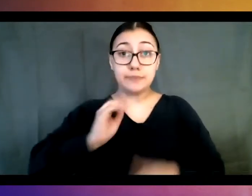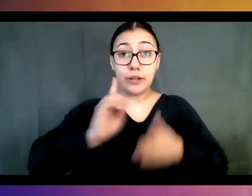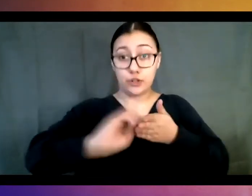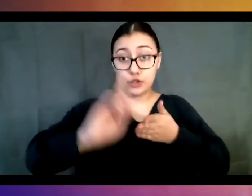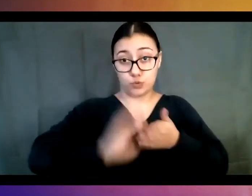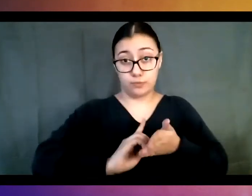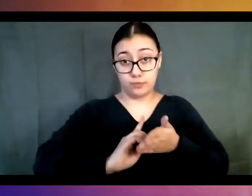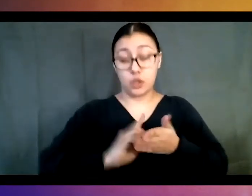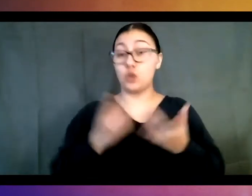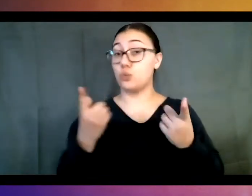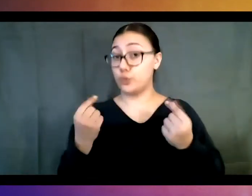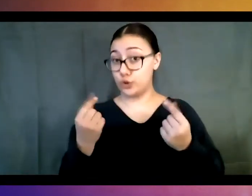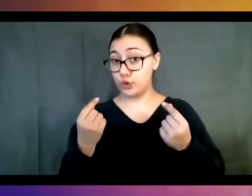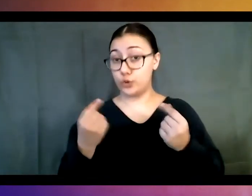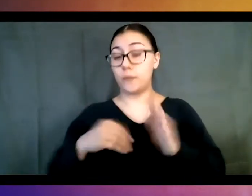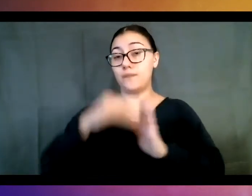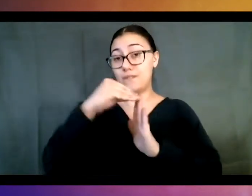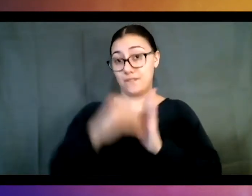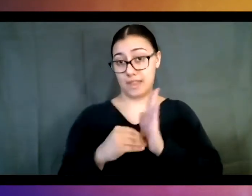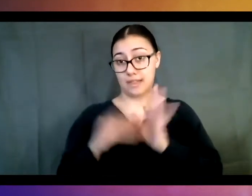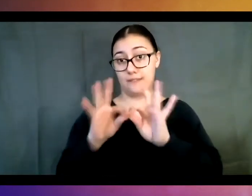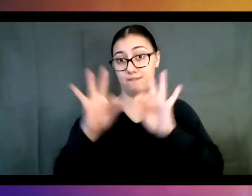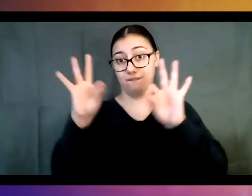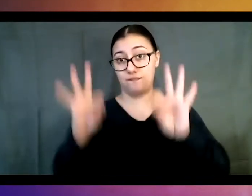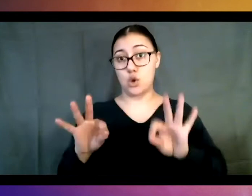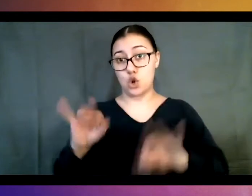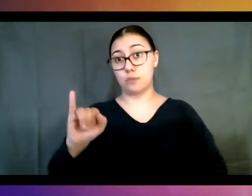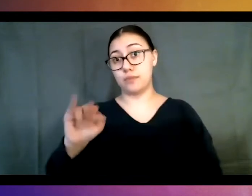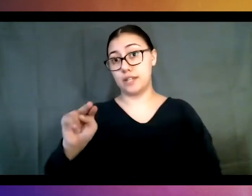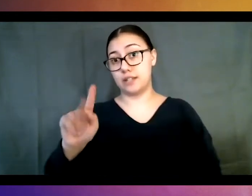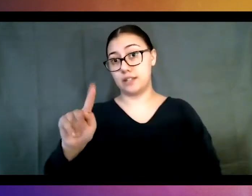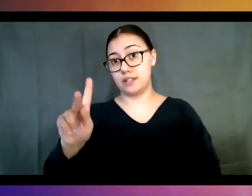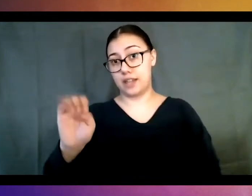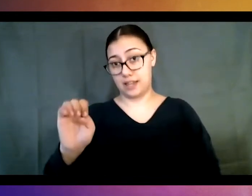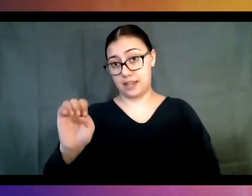through an online intake form, which is now available